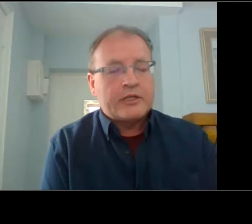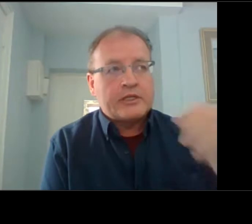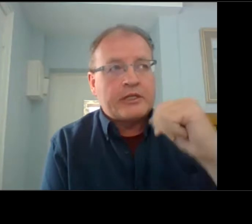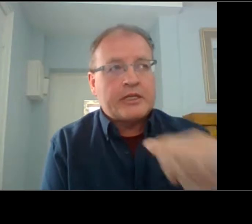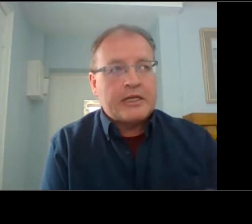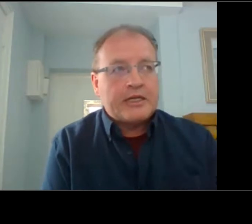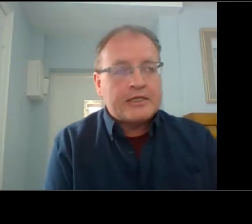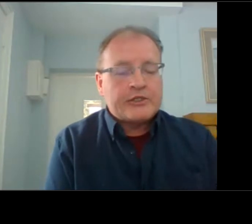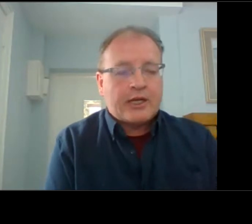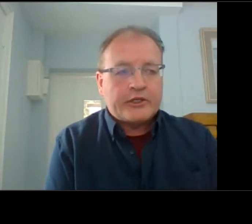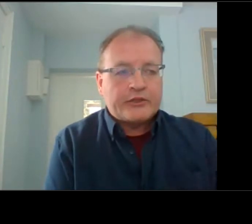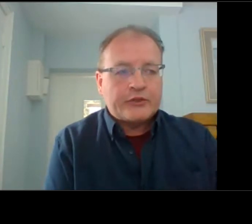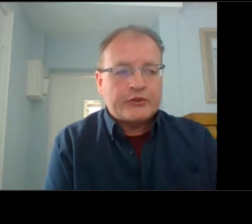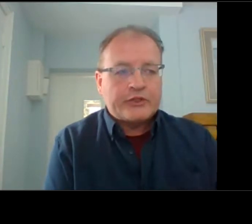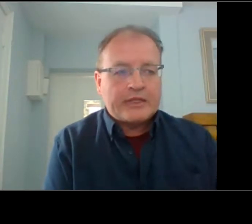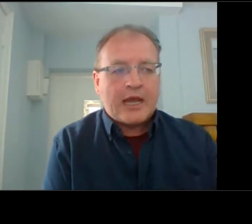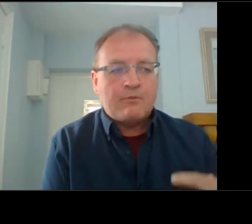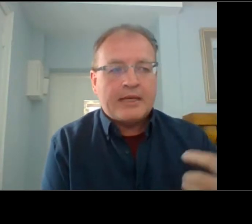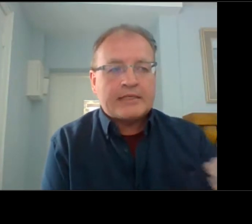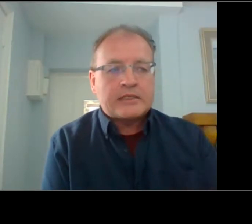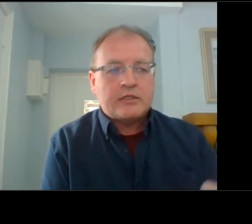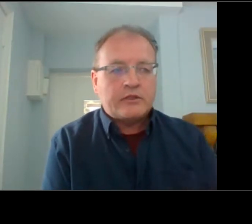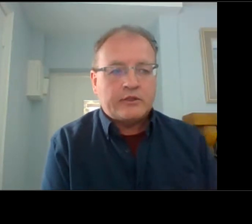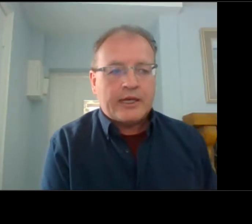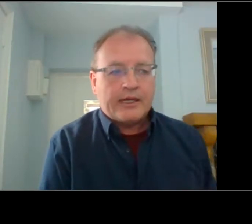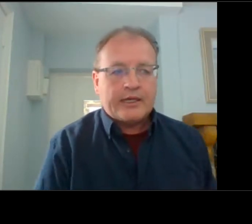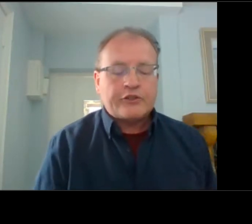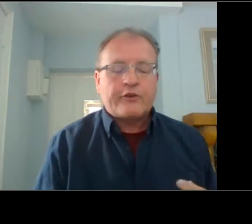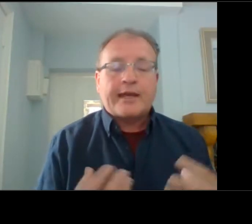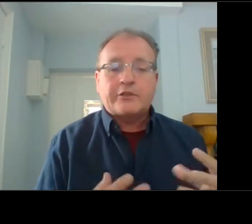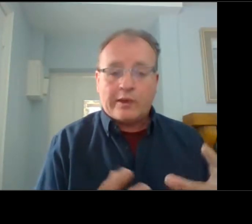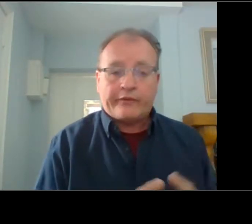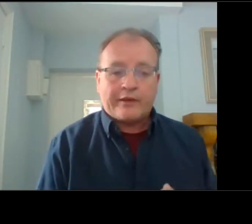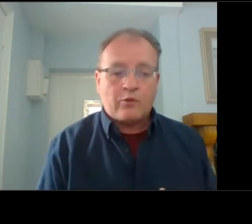It's challenging to see how best to interact with.